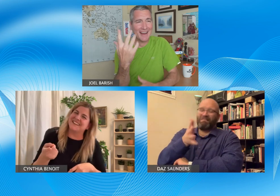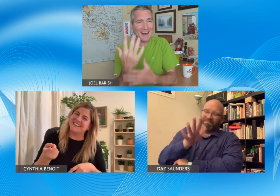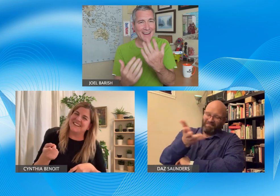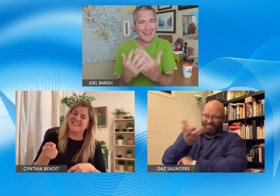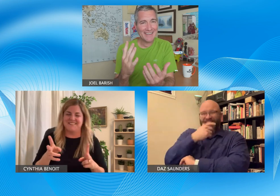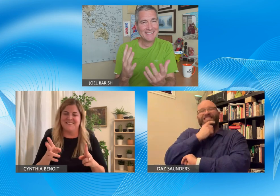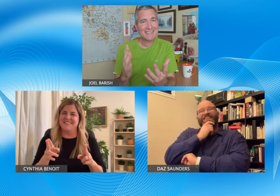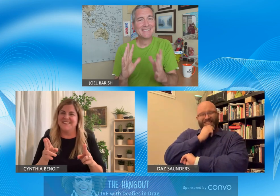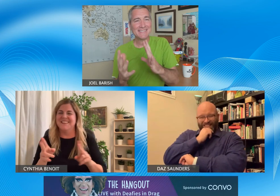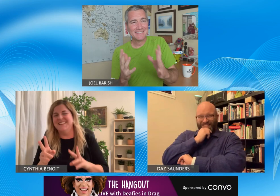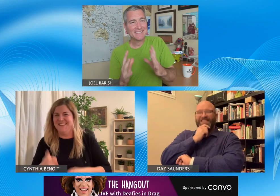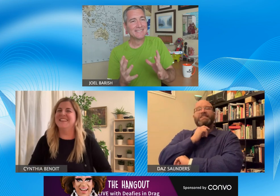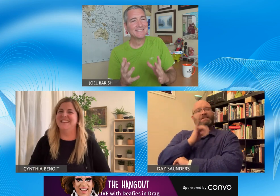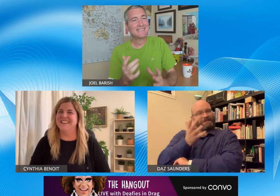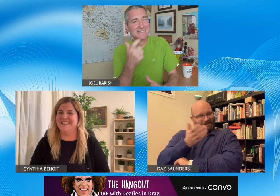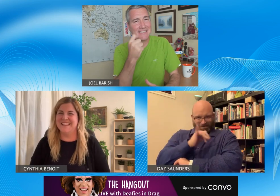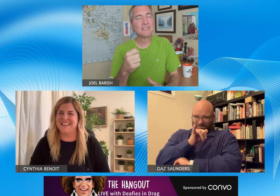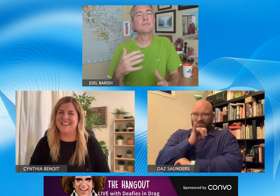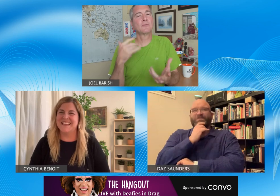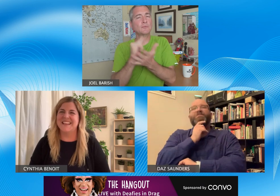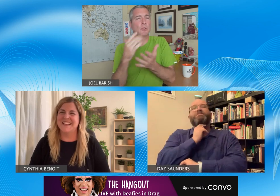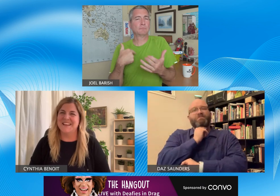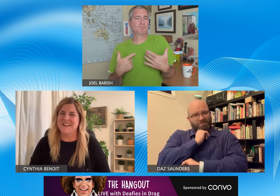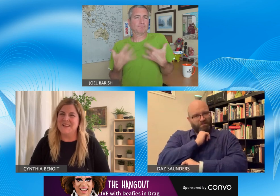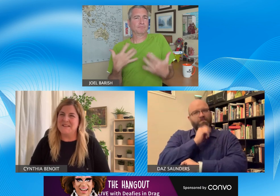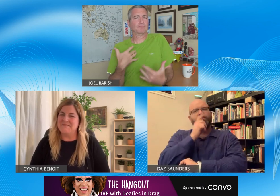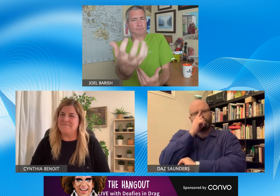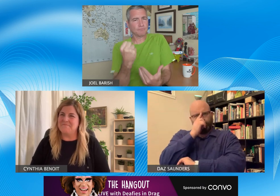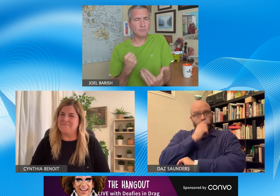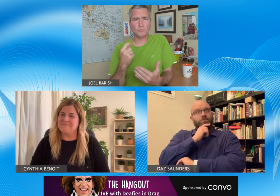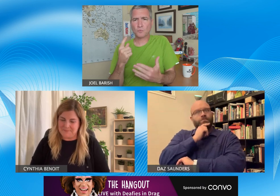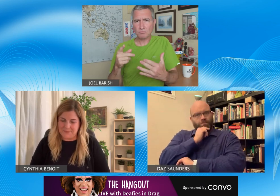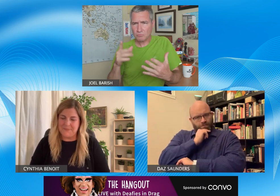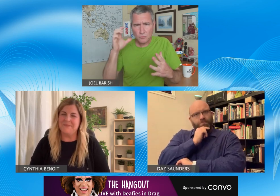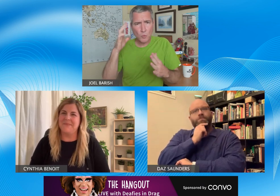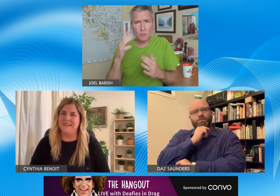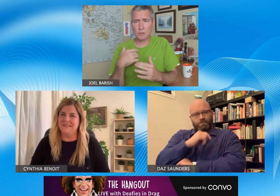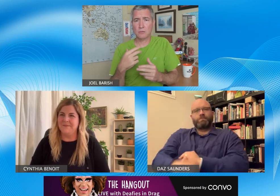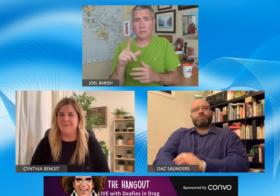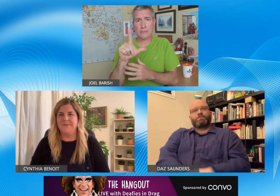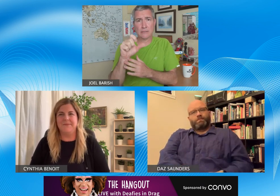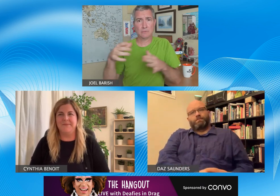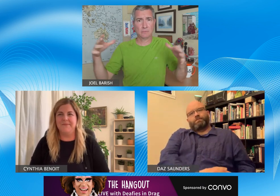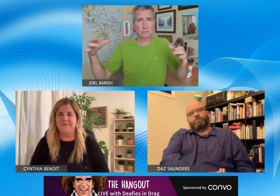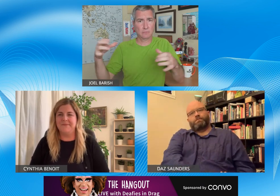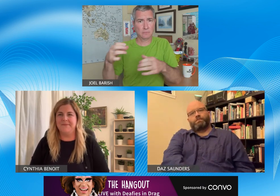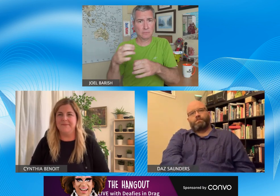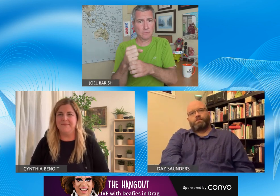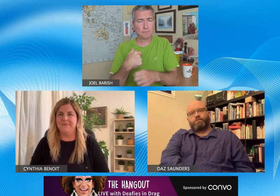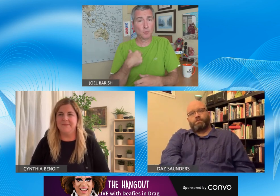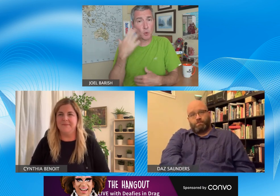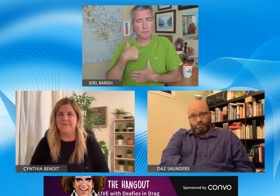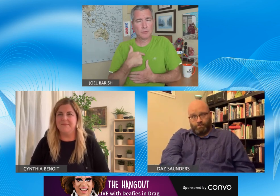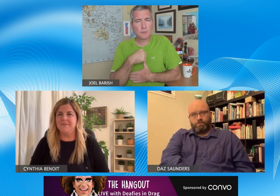Normal is an International Sign. Kinda similar-ish. Kind of, yes. That’s very interesting. That’s exactly why I’m glad I’ve got you both to appear on this show